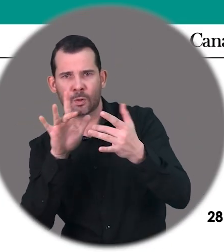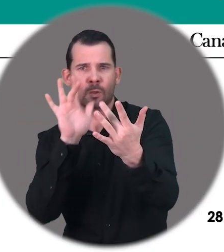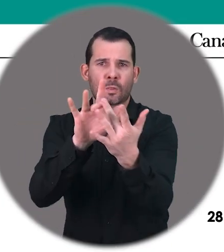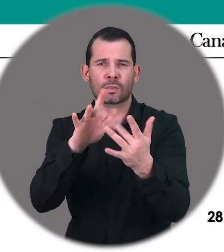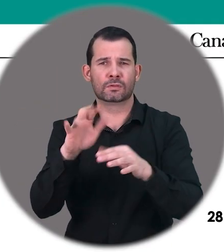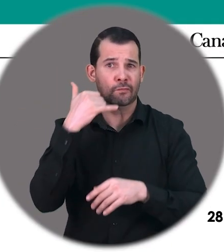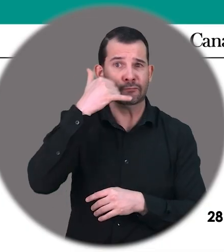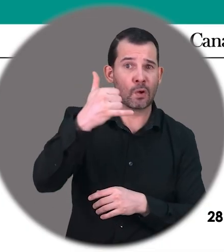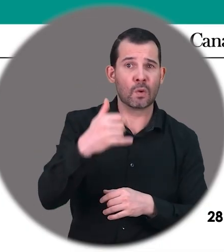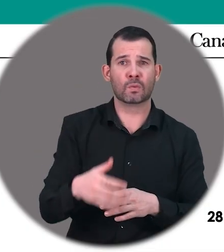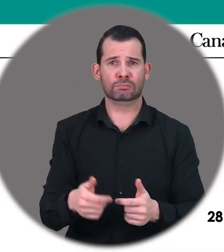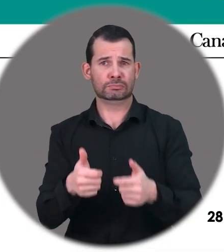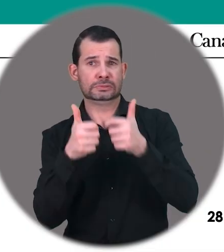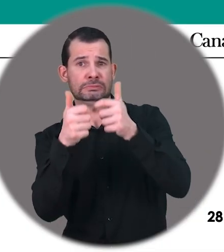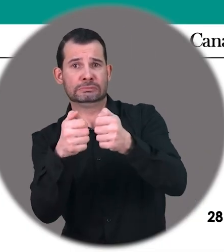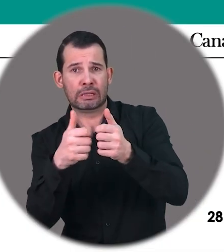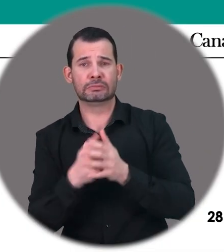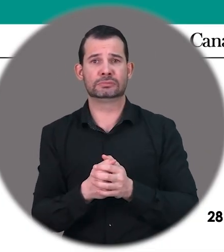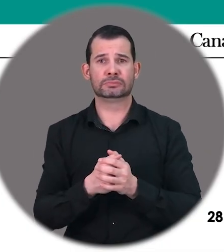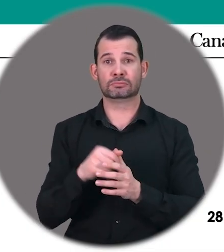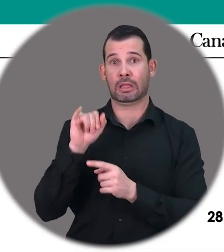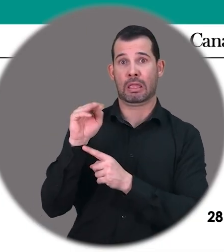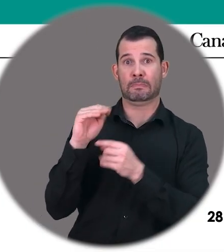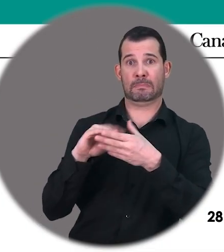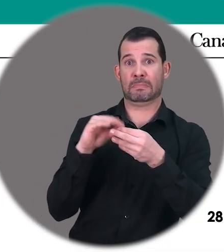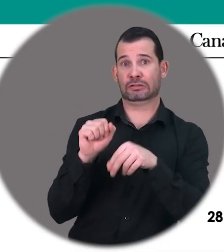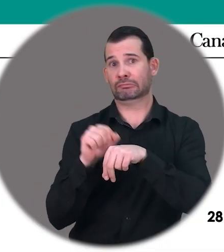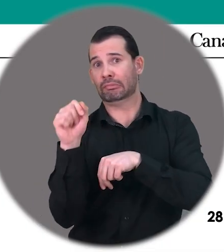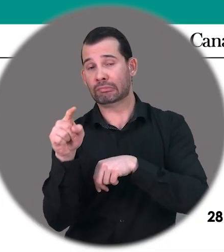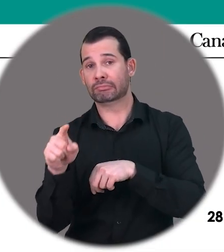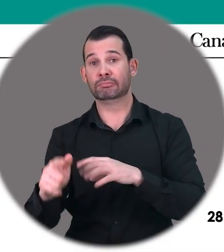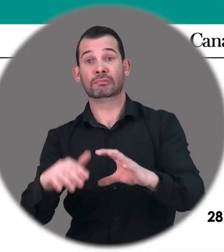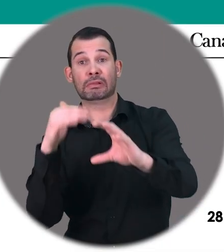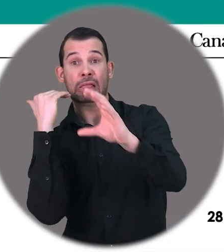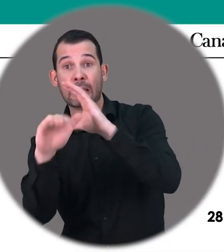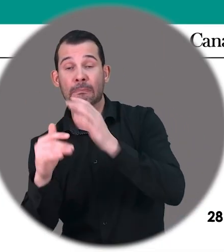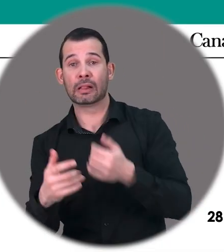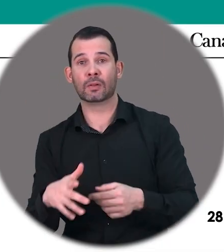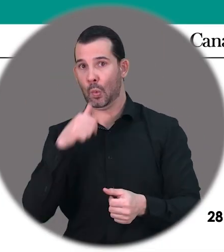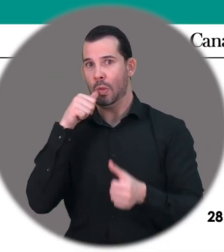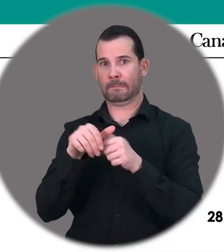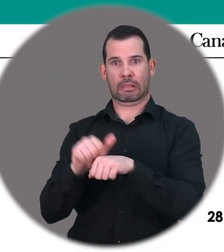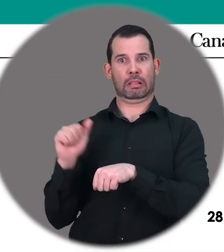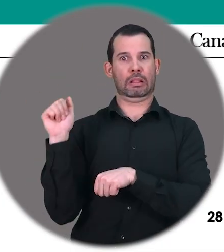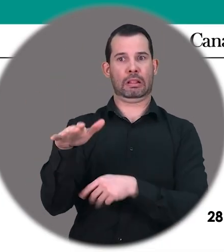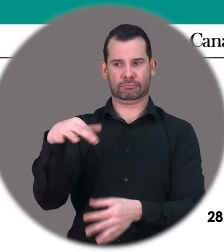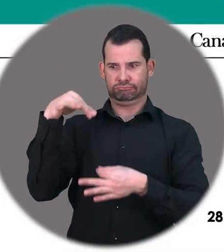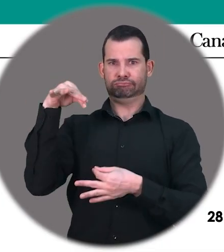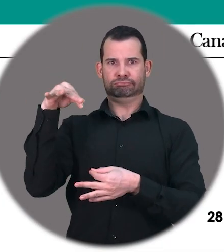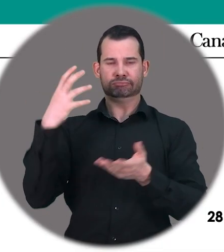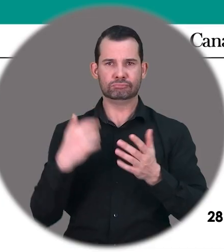by targeting you by telephone, text, instant messaging, email, or mail.